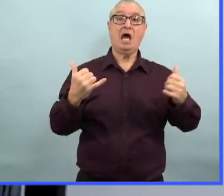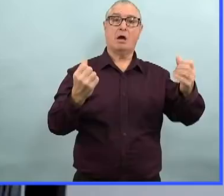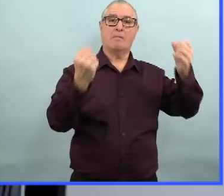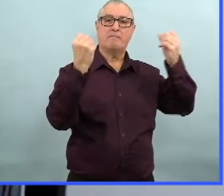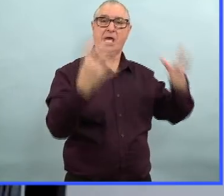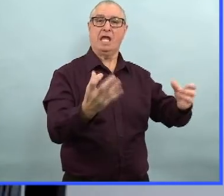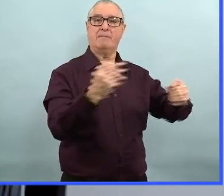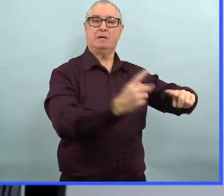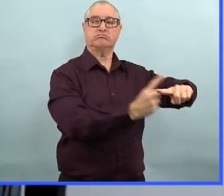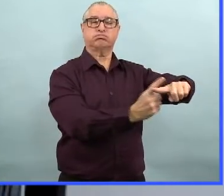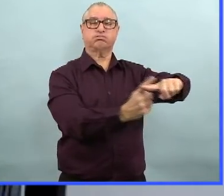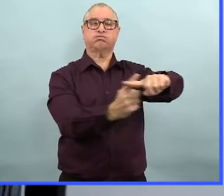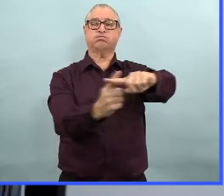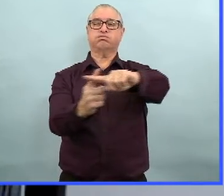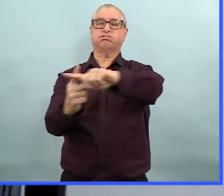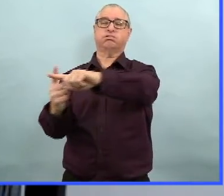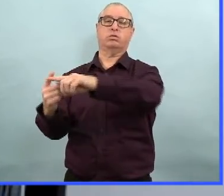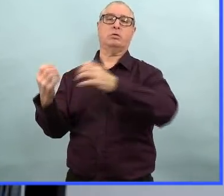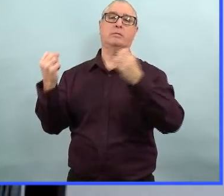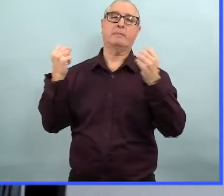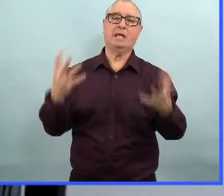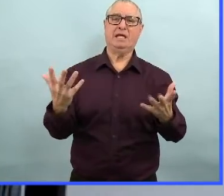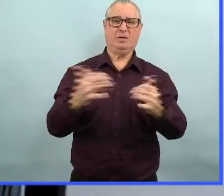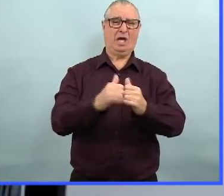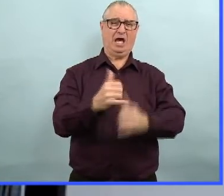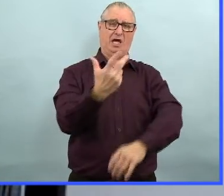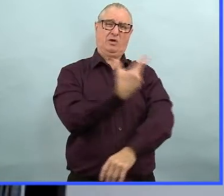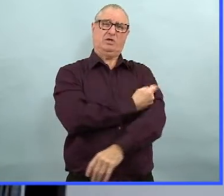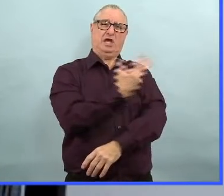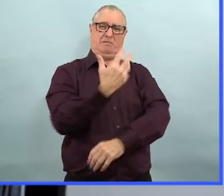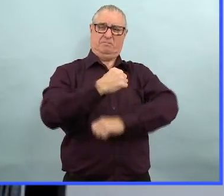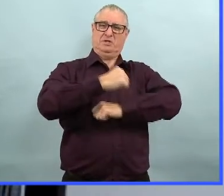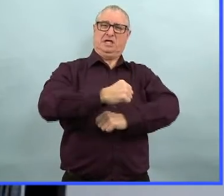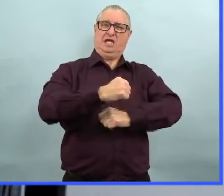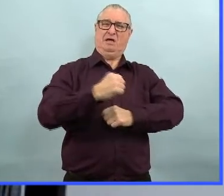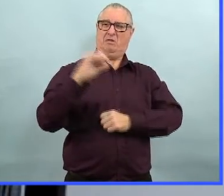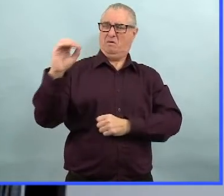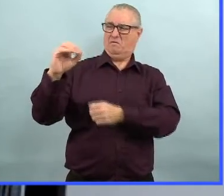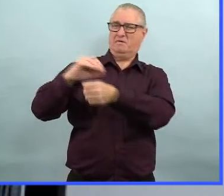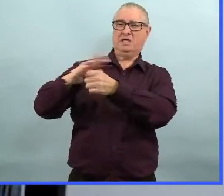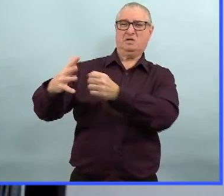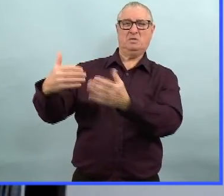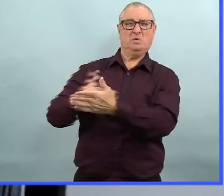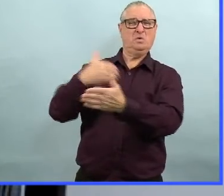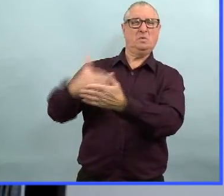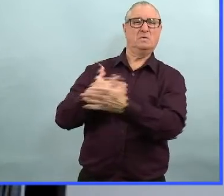vaccination remains the most effective way to reduce the spread of uh cova 19 in manitoba